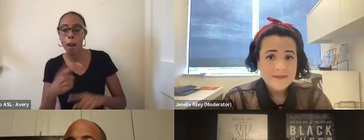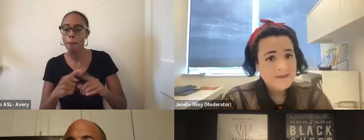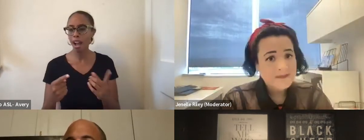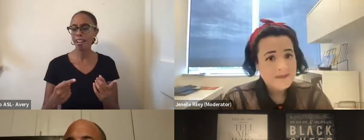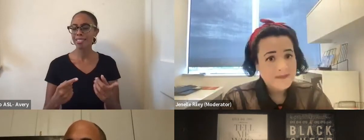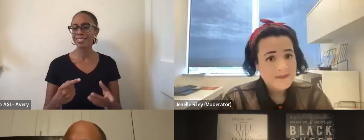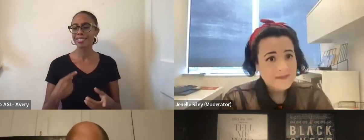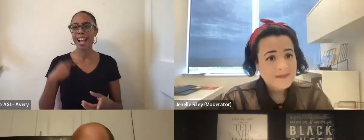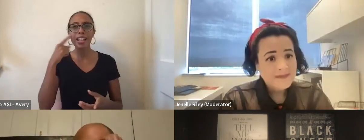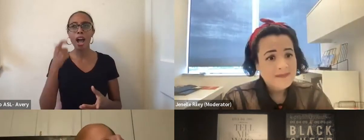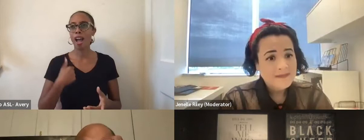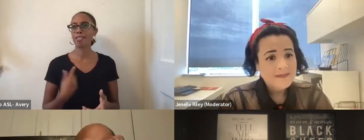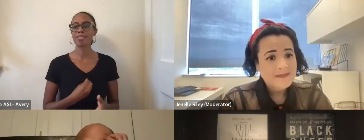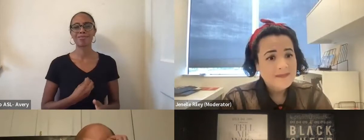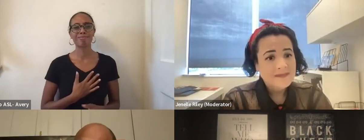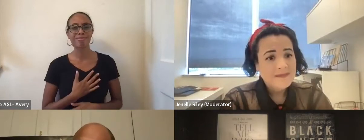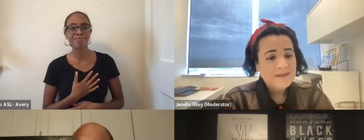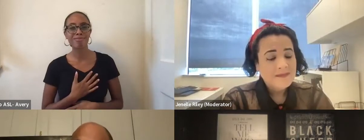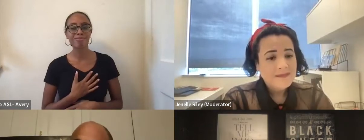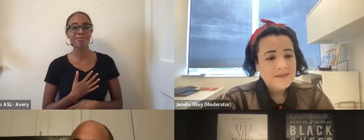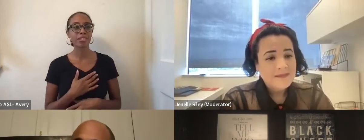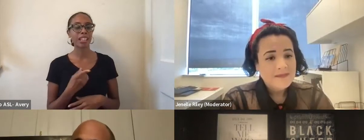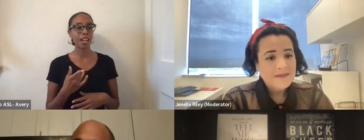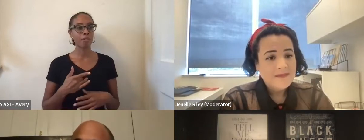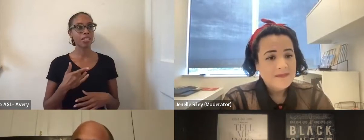exactly in the film. There's something interesting about that moment.